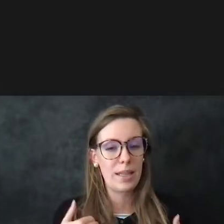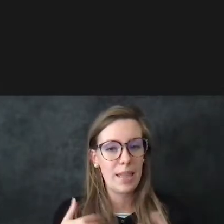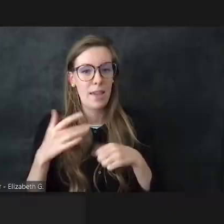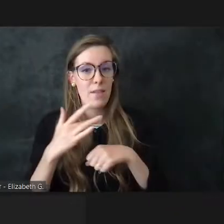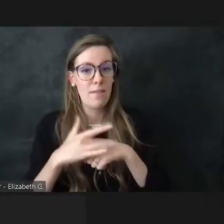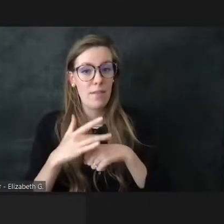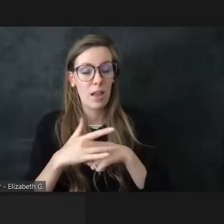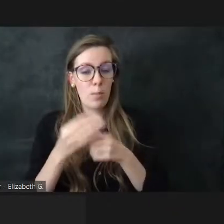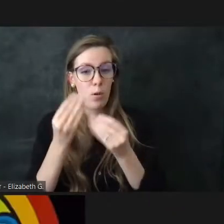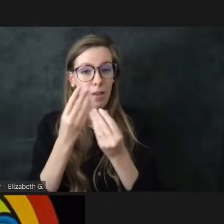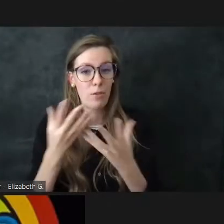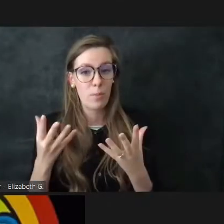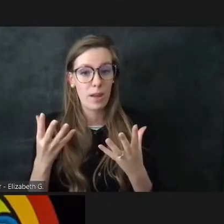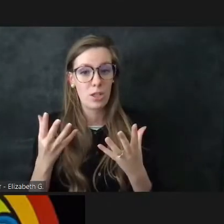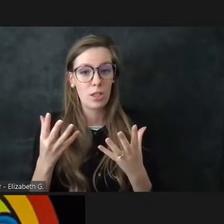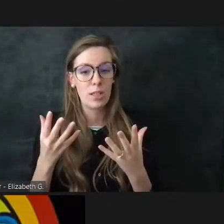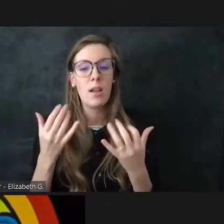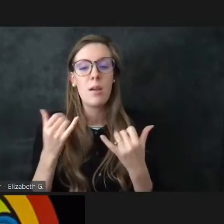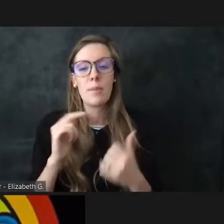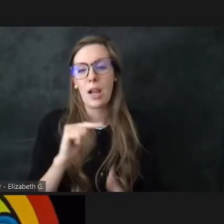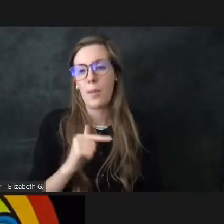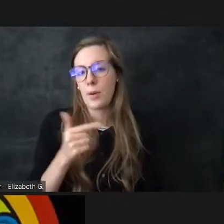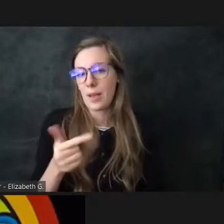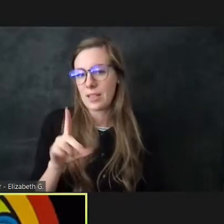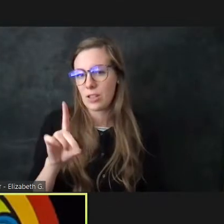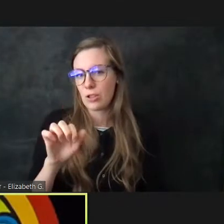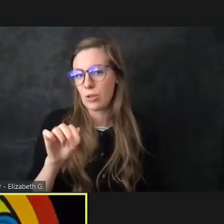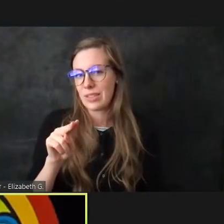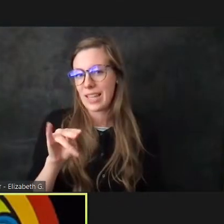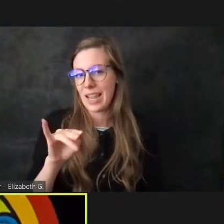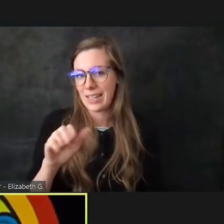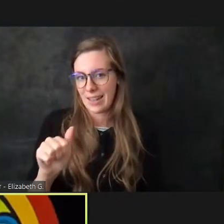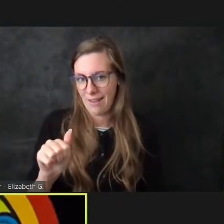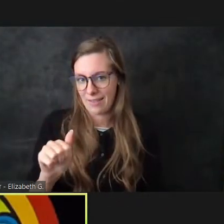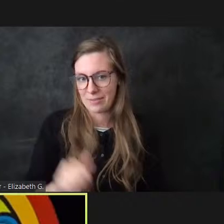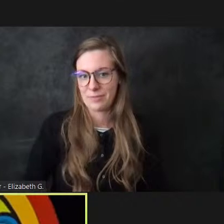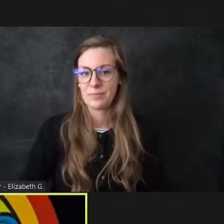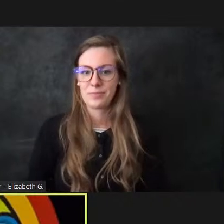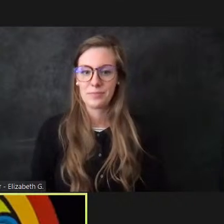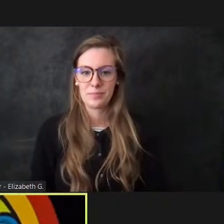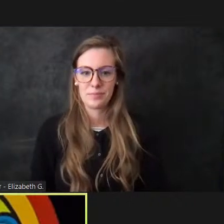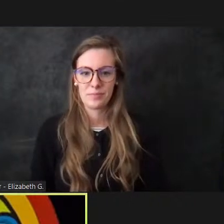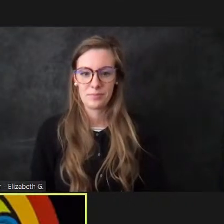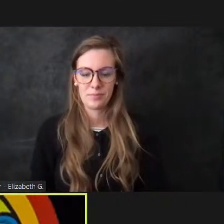So now I'm going to pass it on to Dania. Thank you, Priscilla.